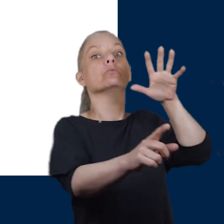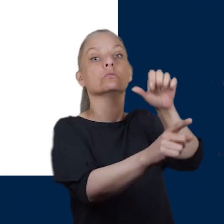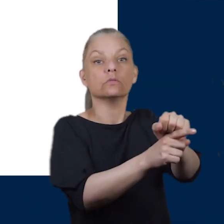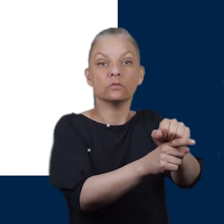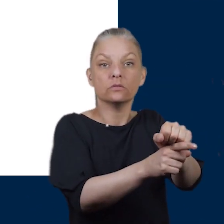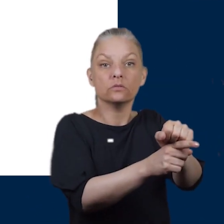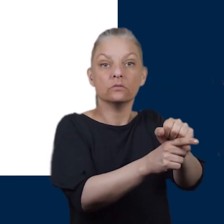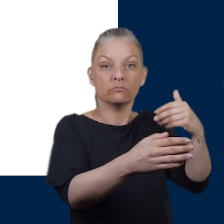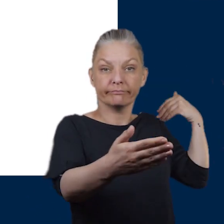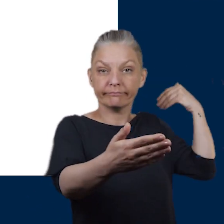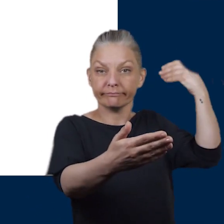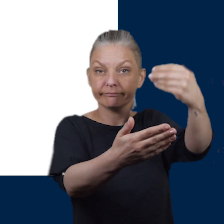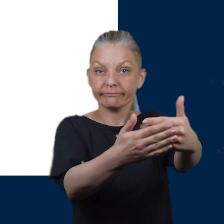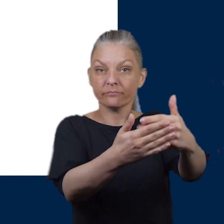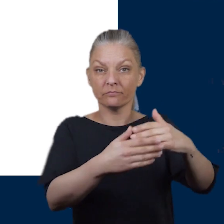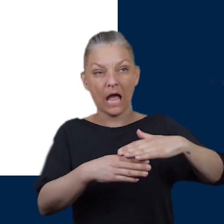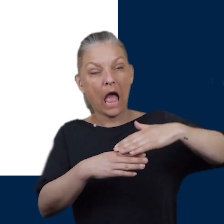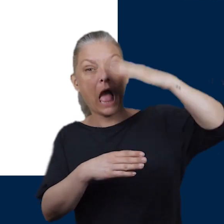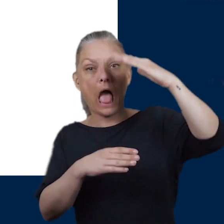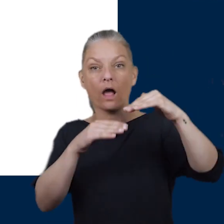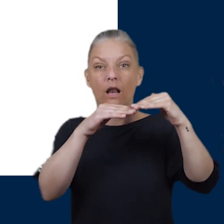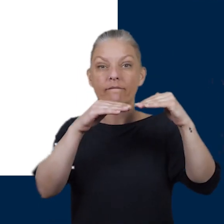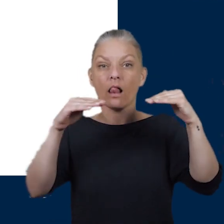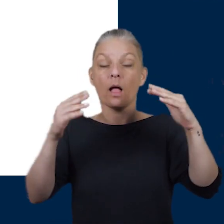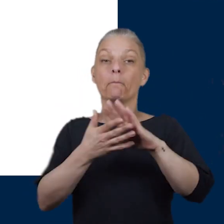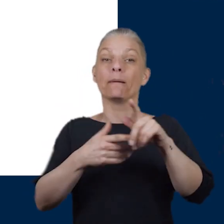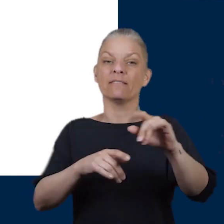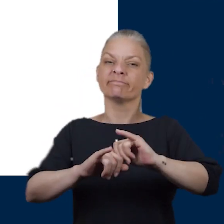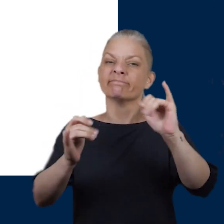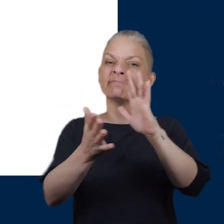over a long period of time high glucose levels in your blood can seriously damage your heart,